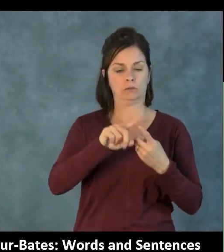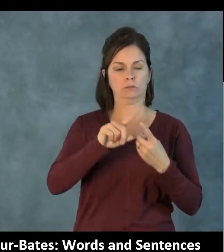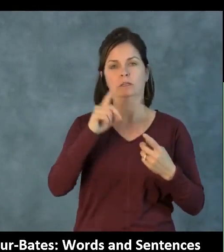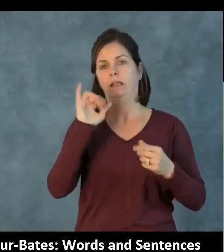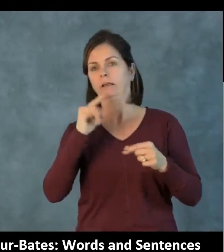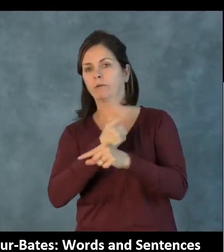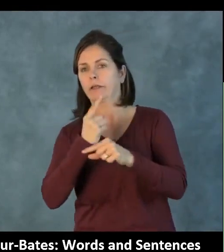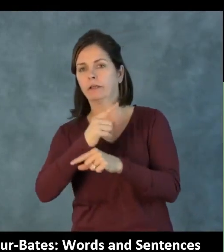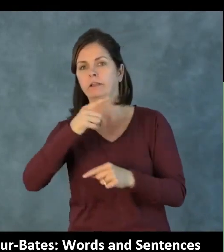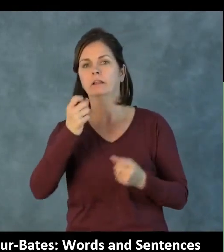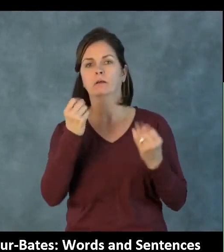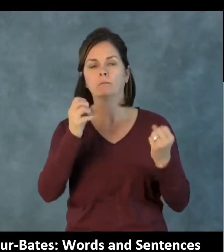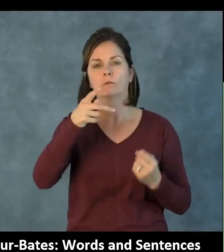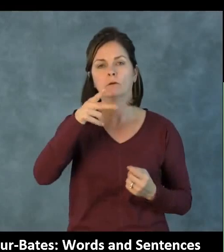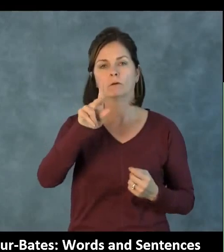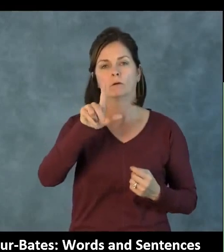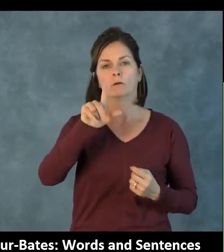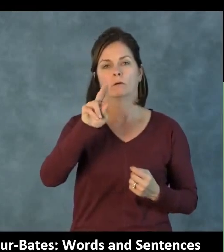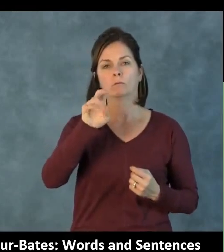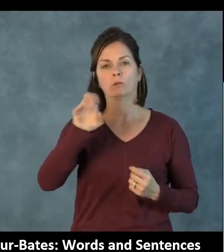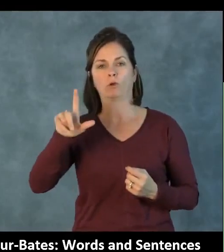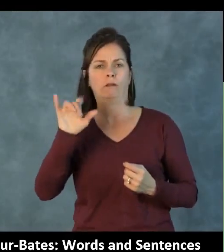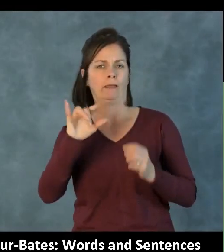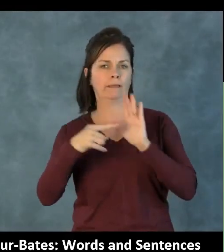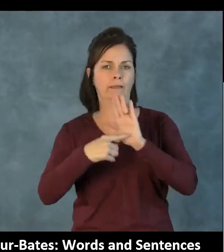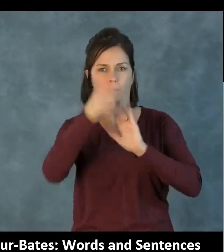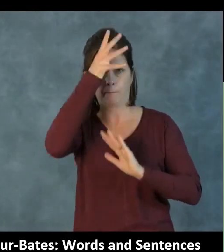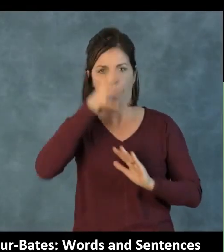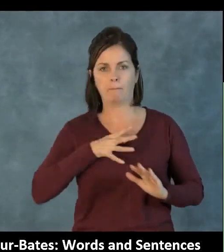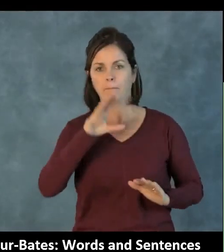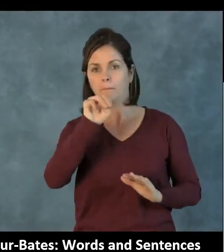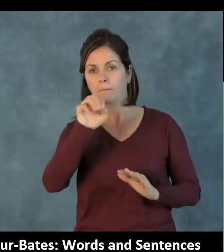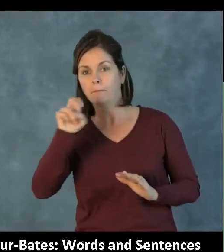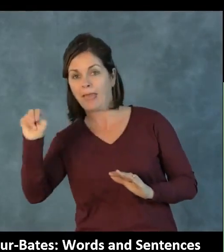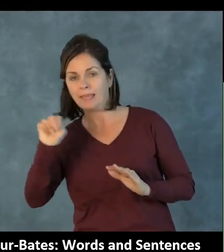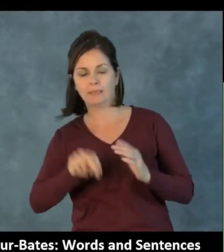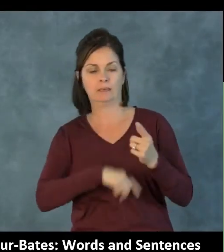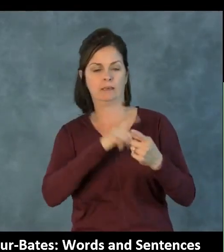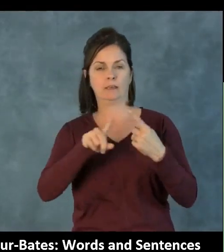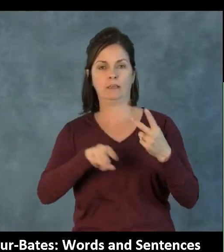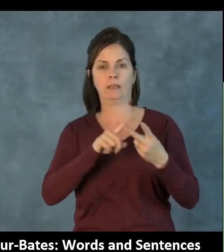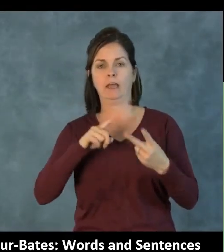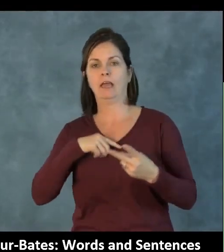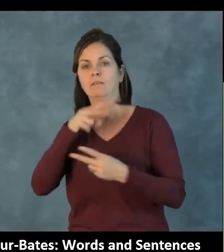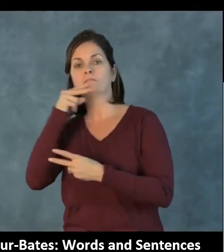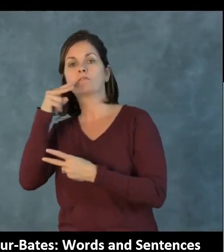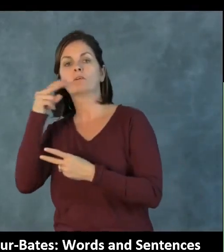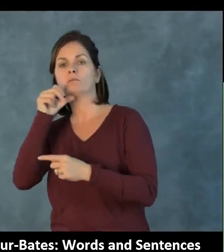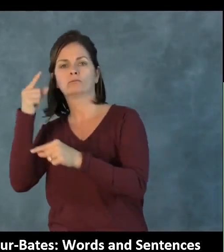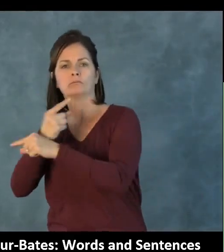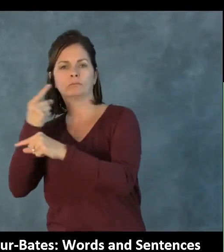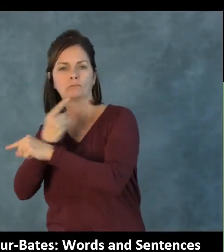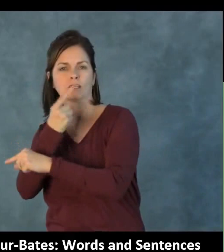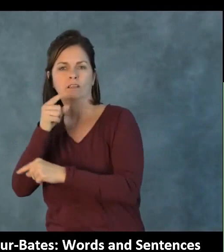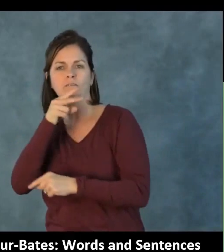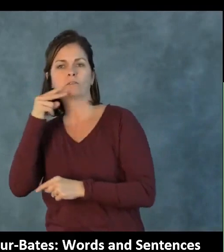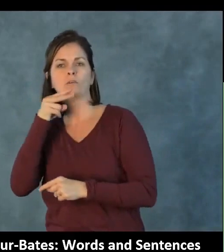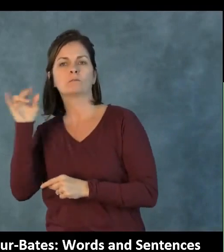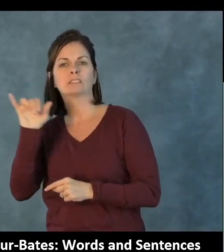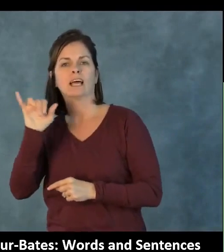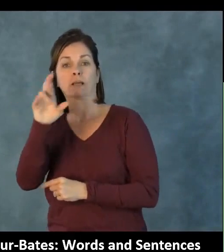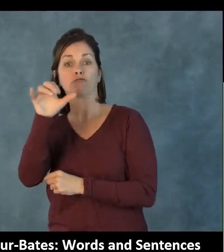like men, and verbs, so irregular verbs like ran.